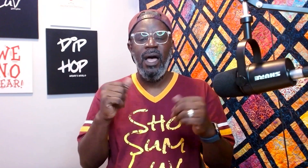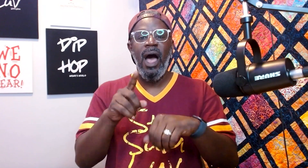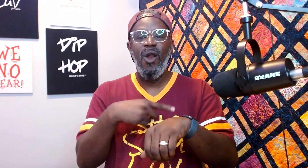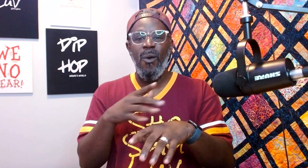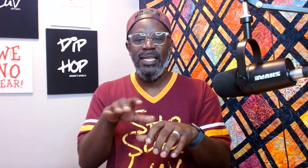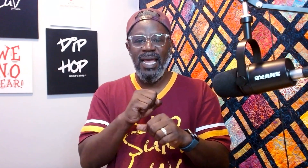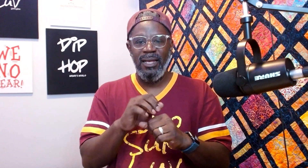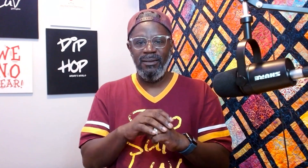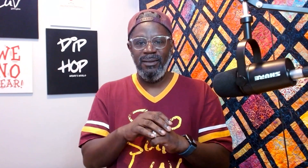How long would it take?